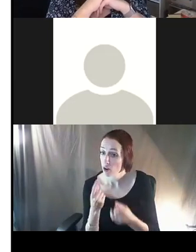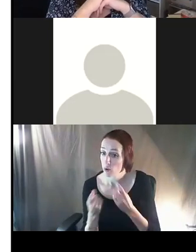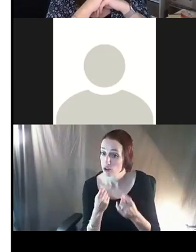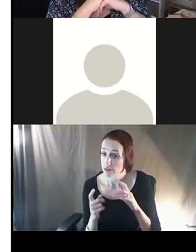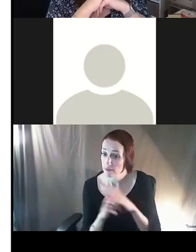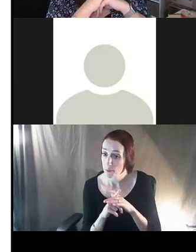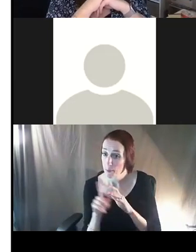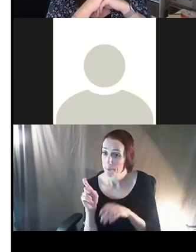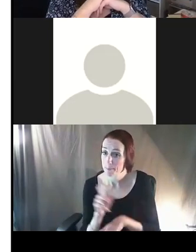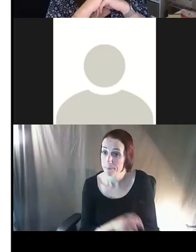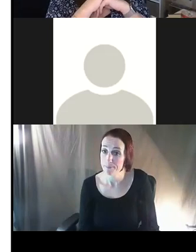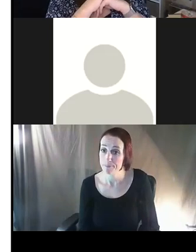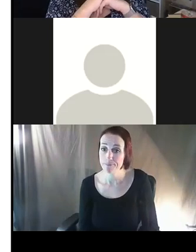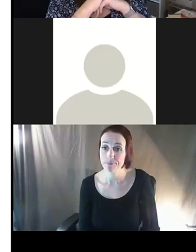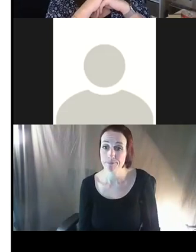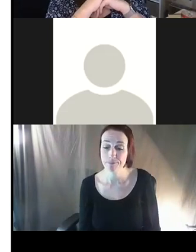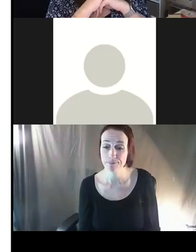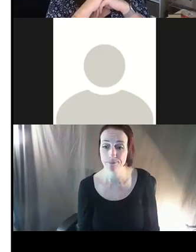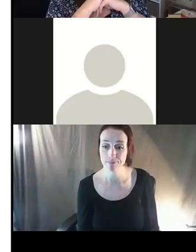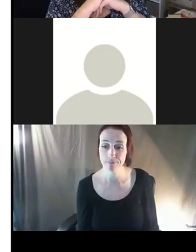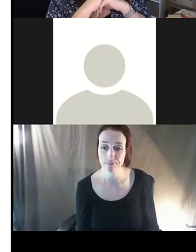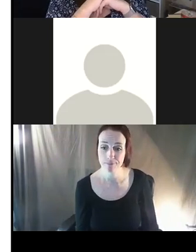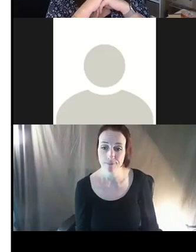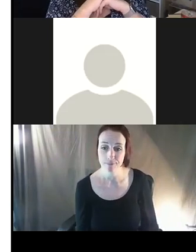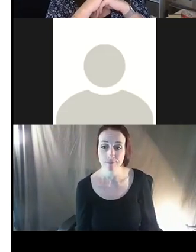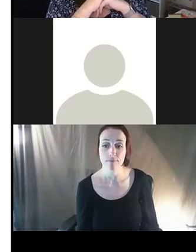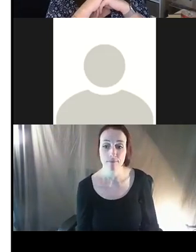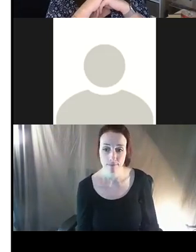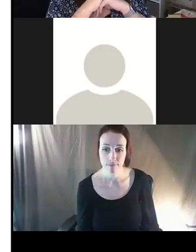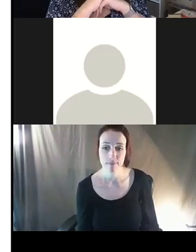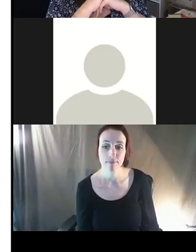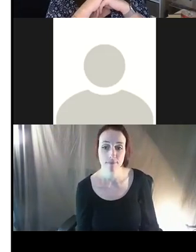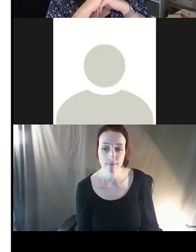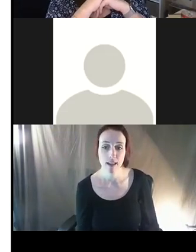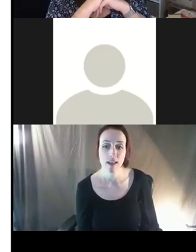during the presentation? Laura Plummer: Great. Thank you. I was placing that in there because I sat